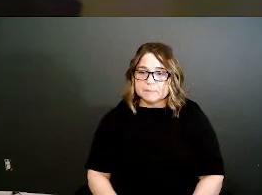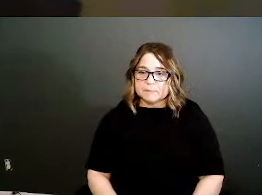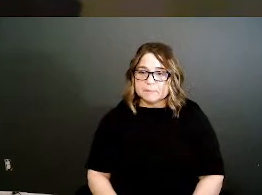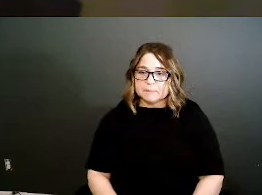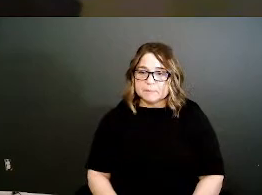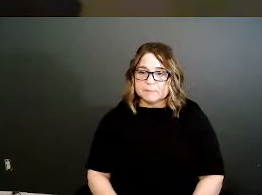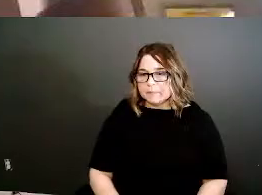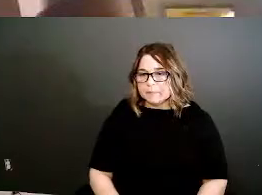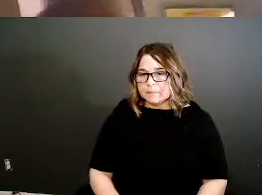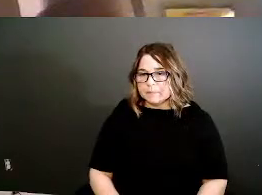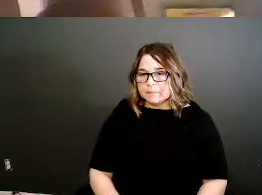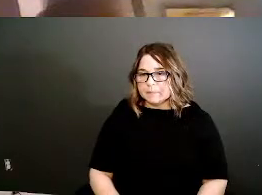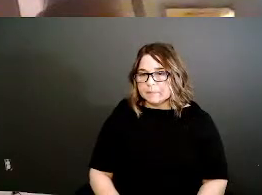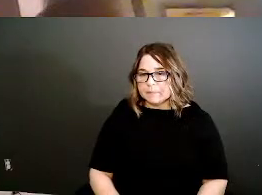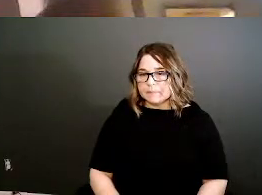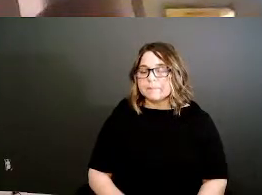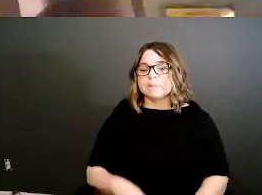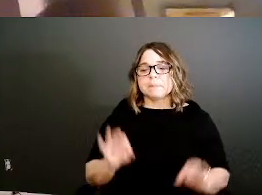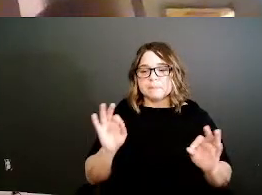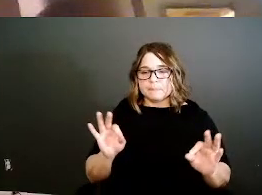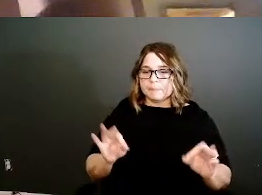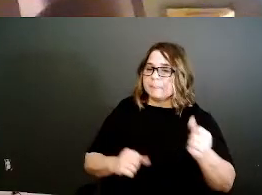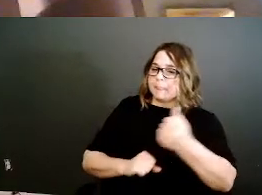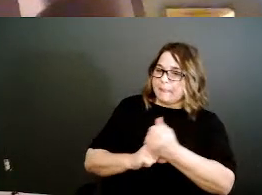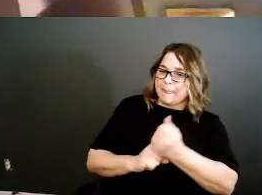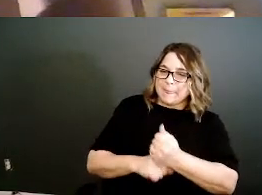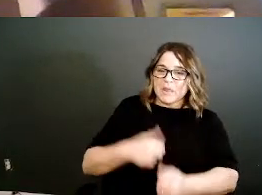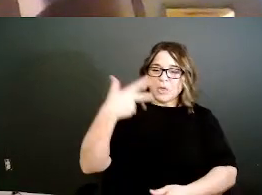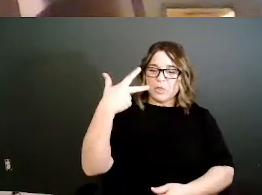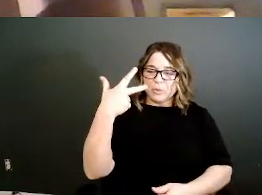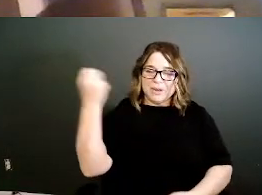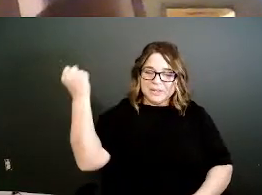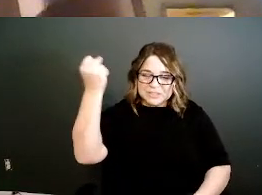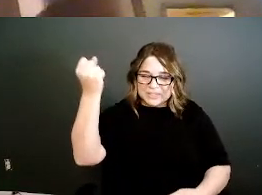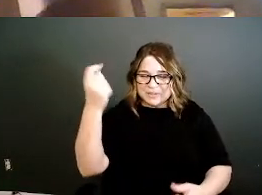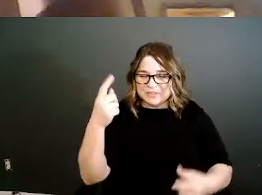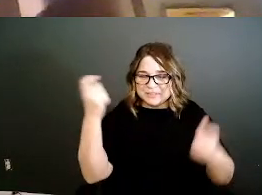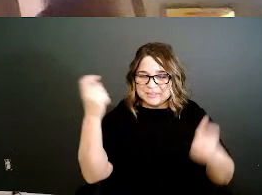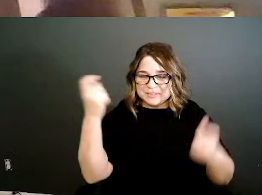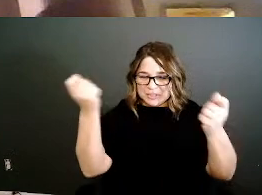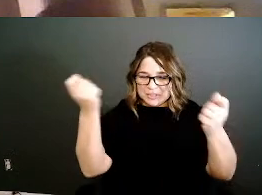I ALSO WANTED TO EXPRESS MY DEEP GRATITUDE TO EVERYBODY WHO'S WORKED SO HARD ON THIS BUDGET AND ON THE BUDGET